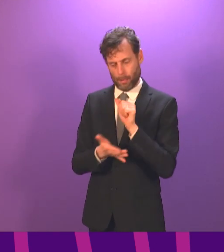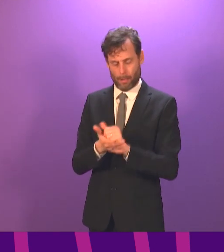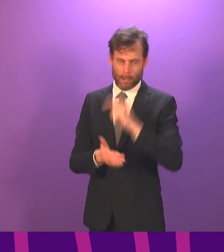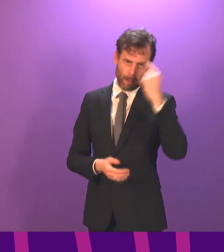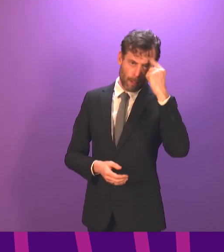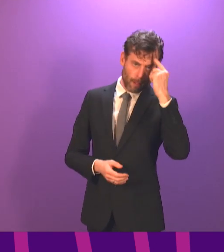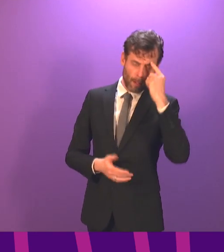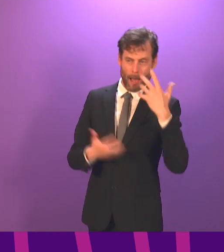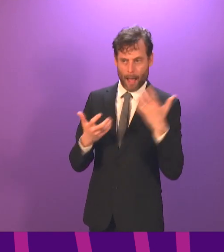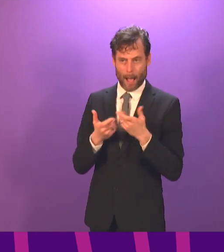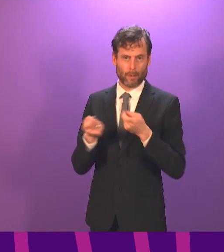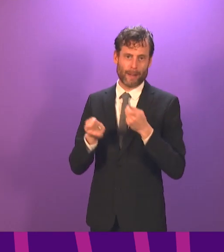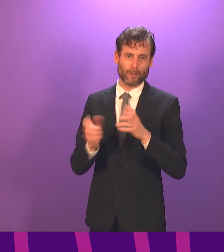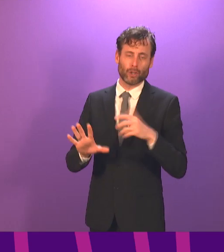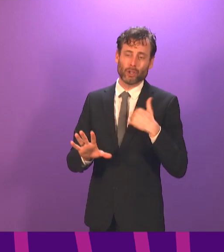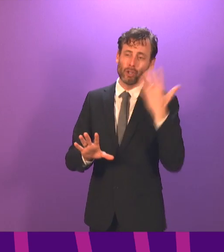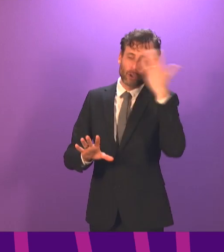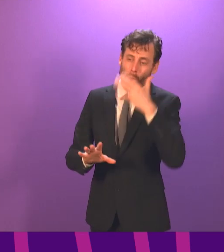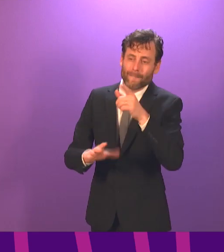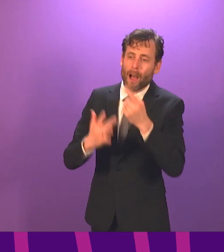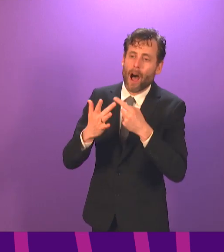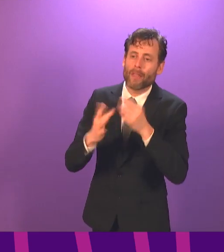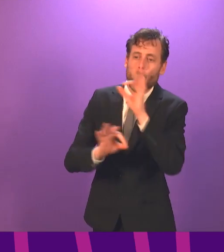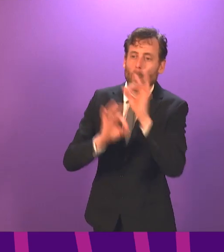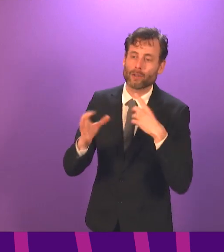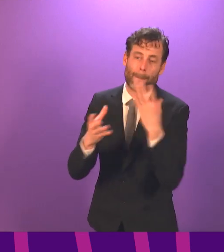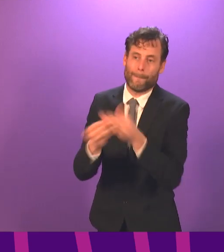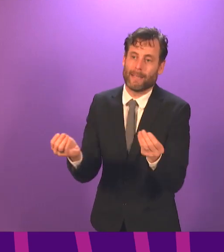I apologise: if there are any other questions that I have not picked up, I will come back to Sarah Boyack on them. The Deputy Presiding Officer: